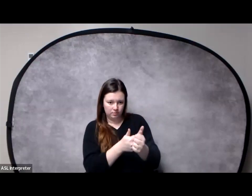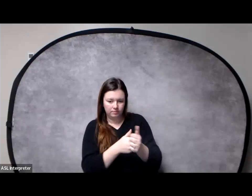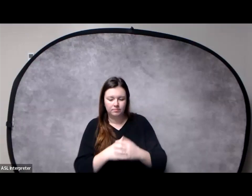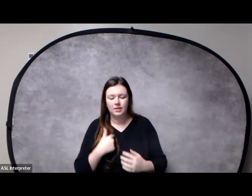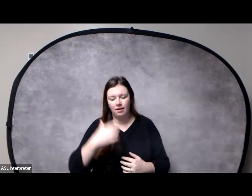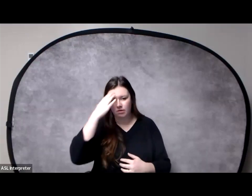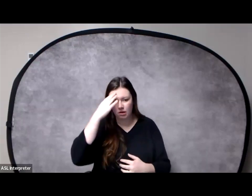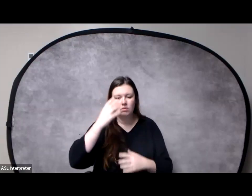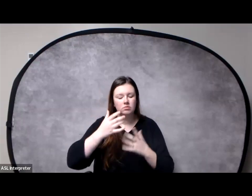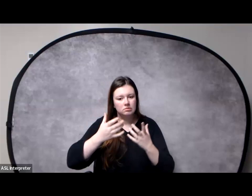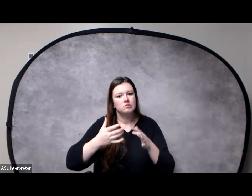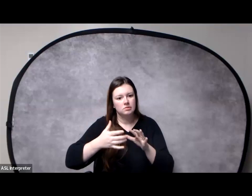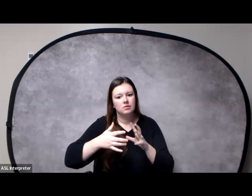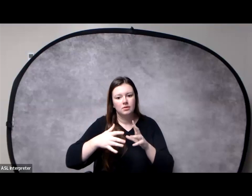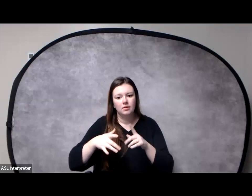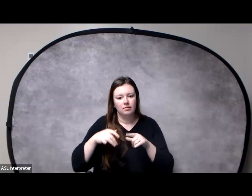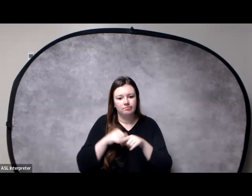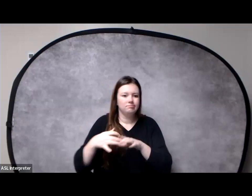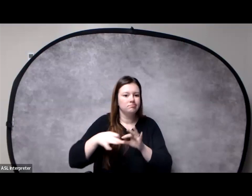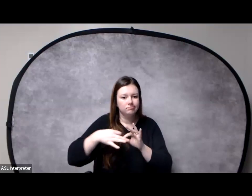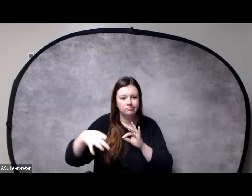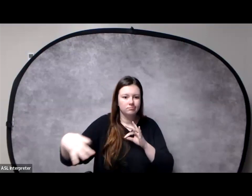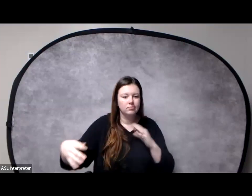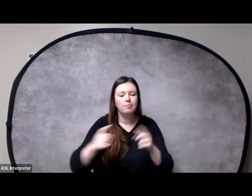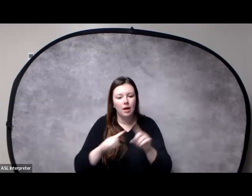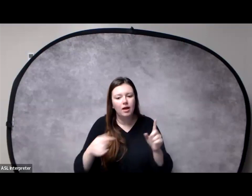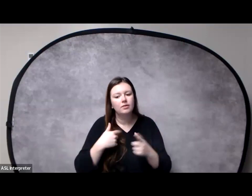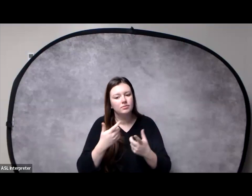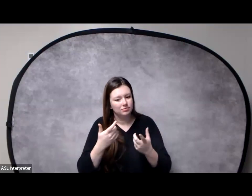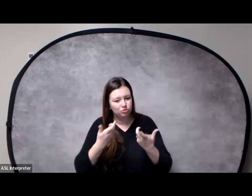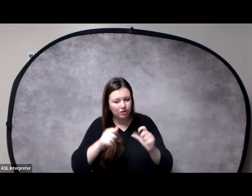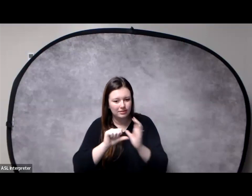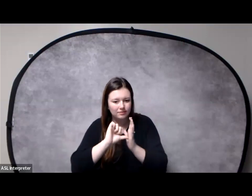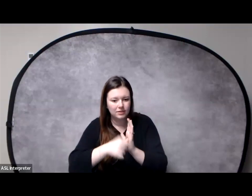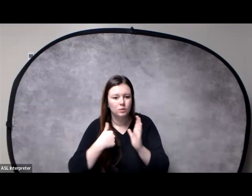But I wanted you to have a sense that we're trying to get at value assessment without